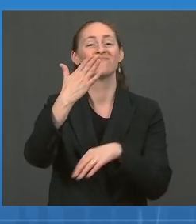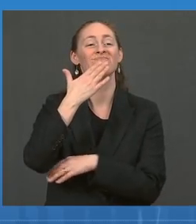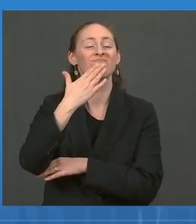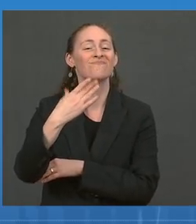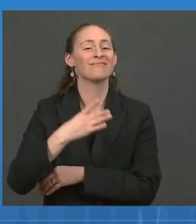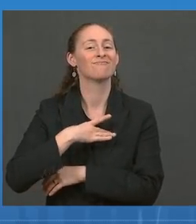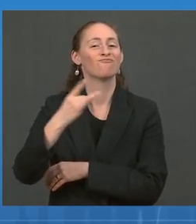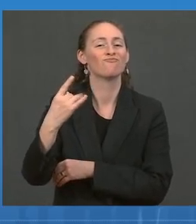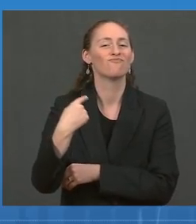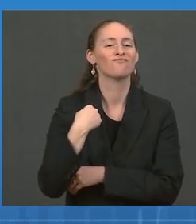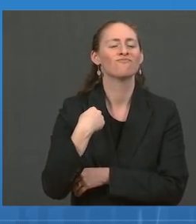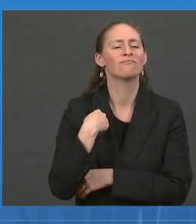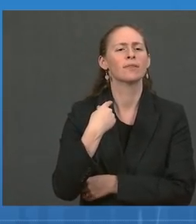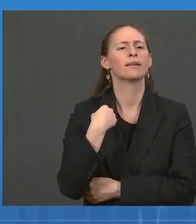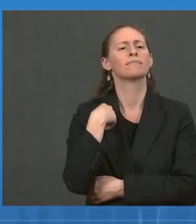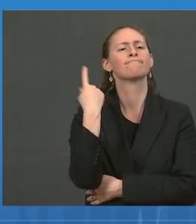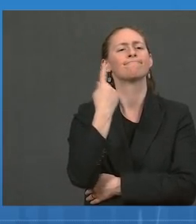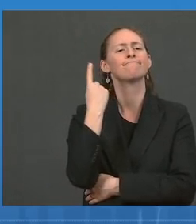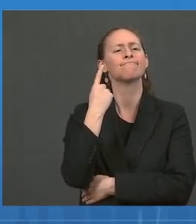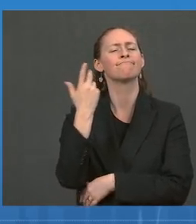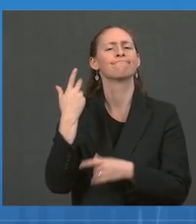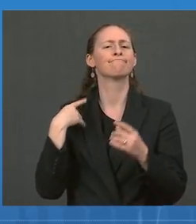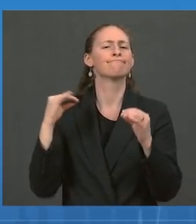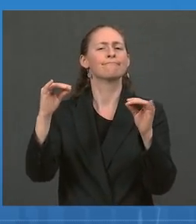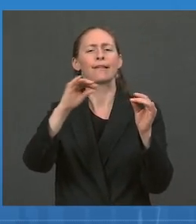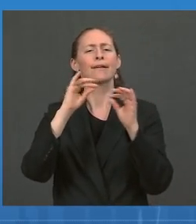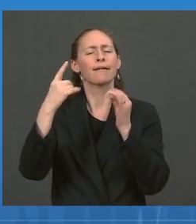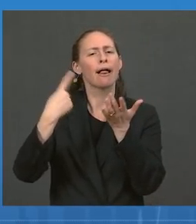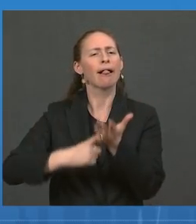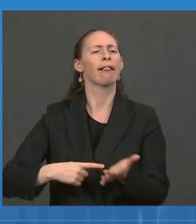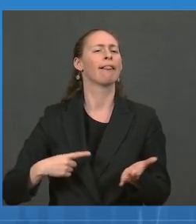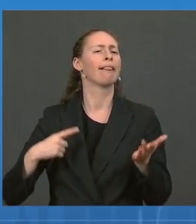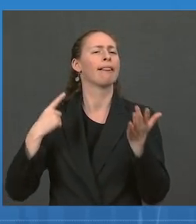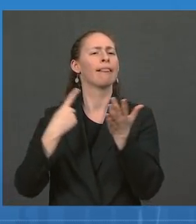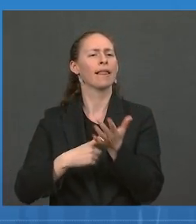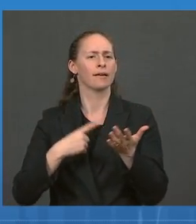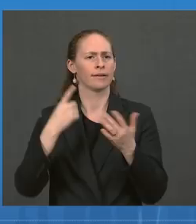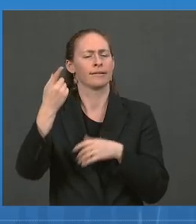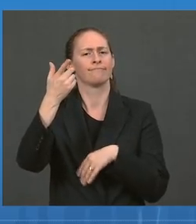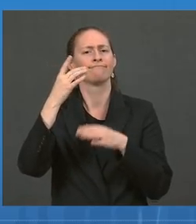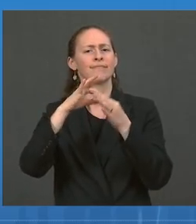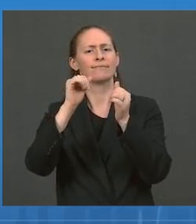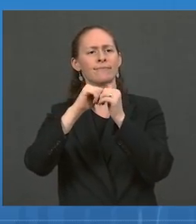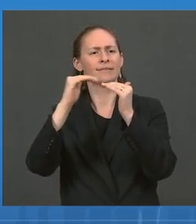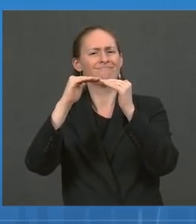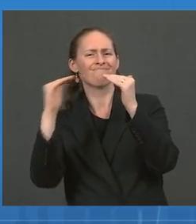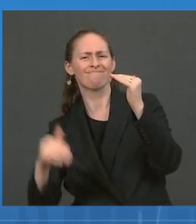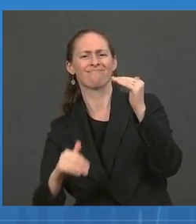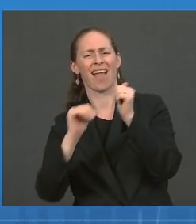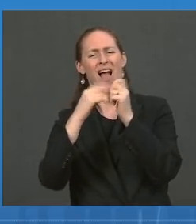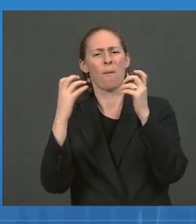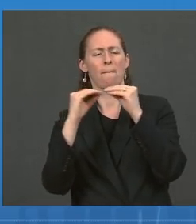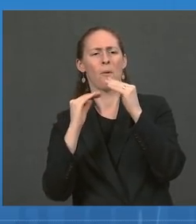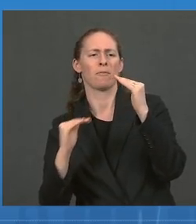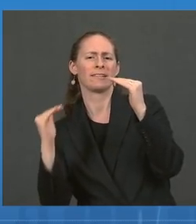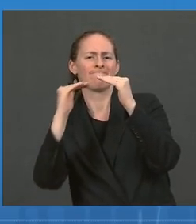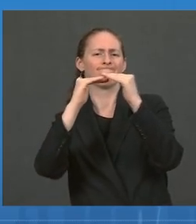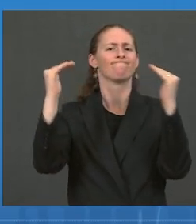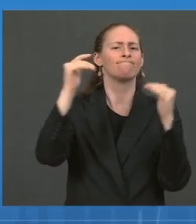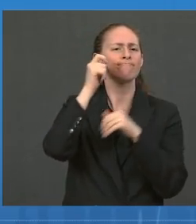You've talked a lot about closing the racial divide in vaccination, but if you look at the Kaiser Family survey,